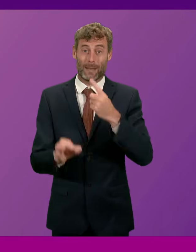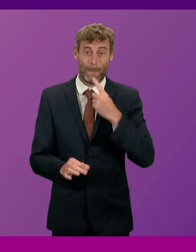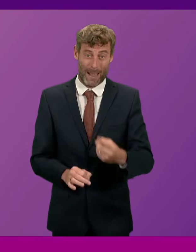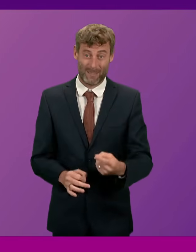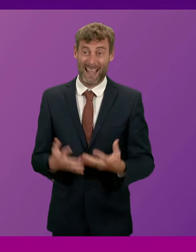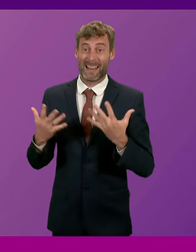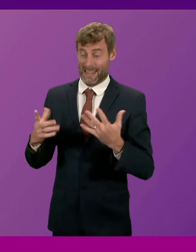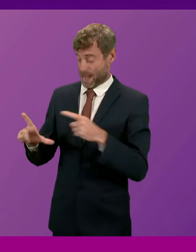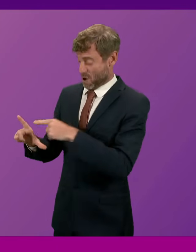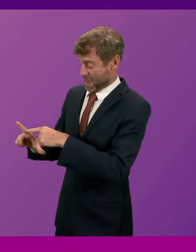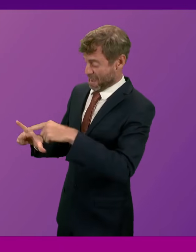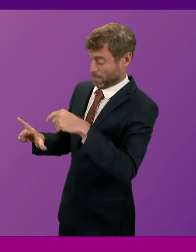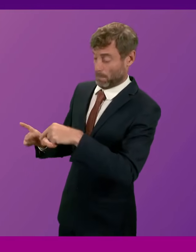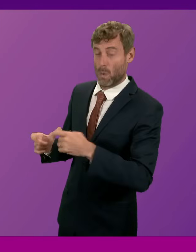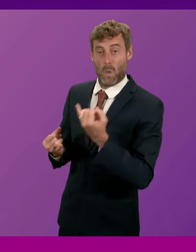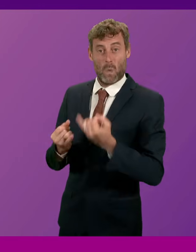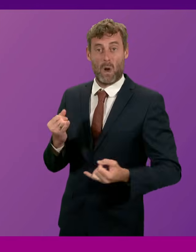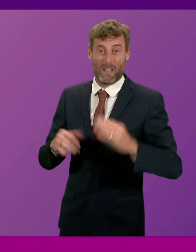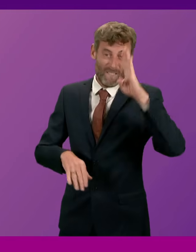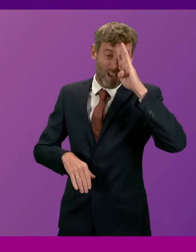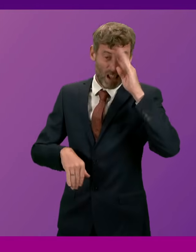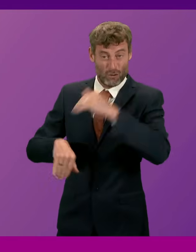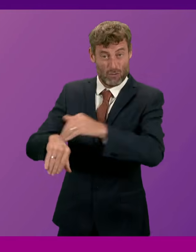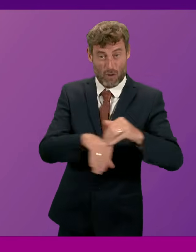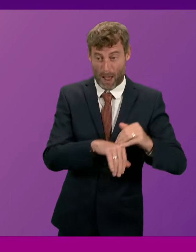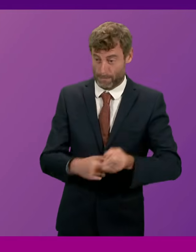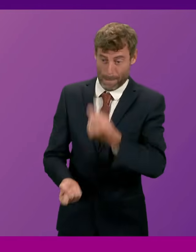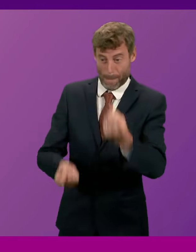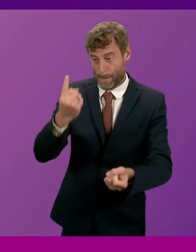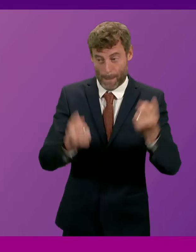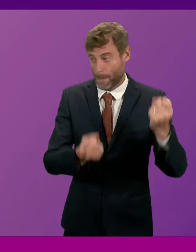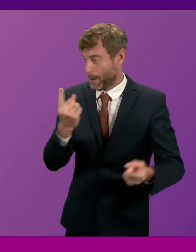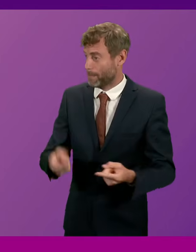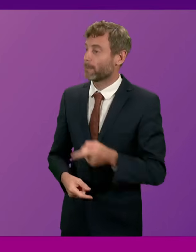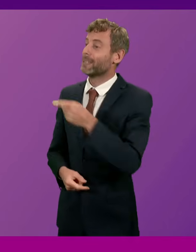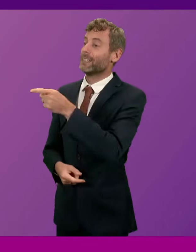the rise. It is no wonder that he is running a million miles away from his own record.